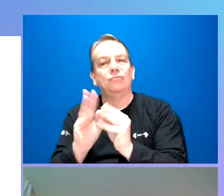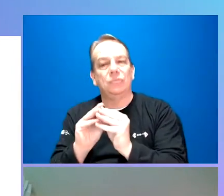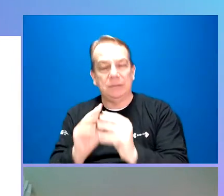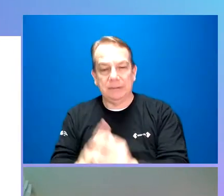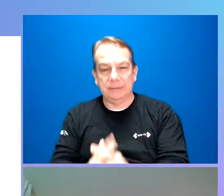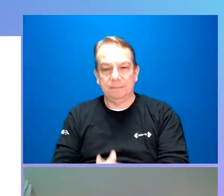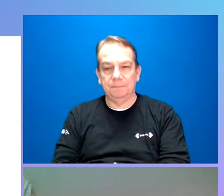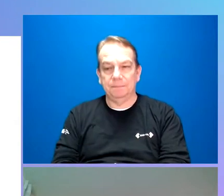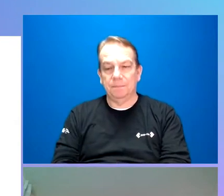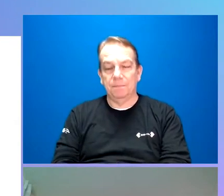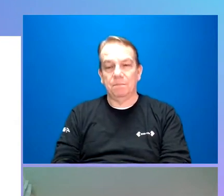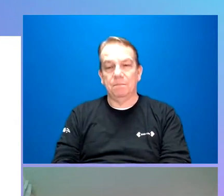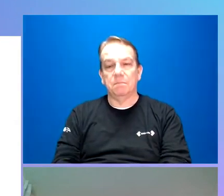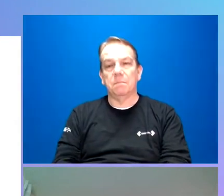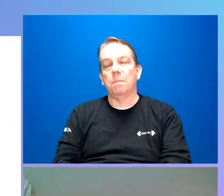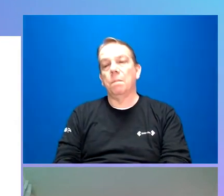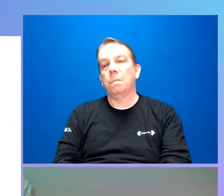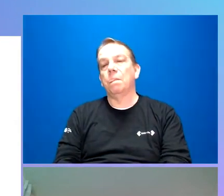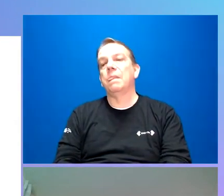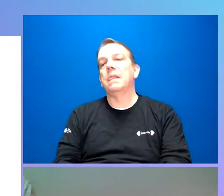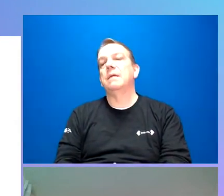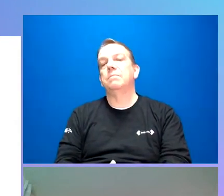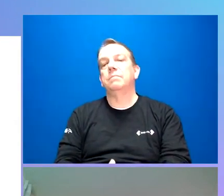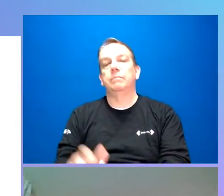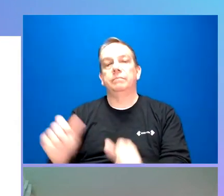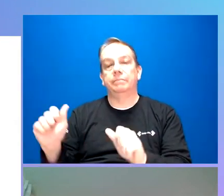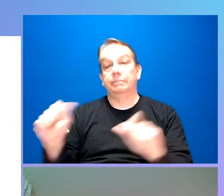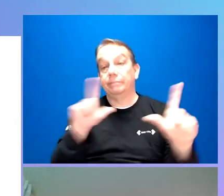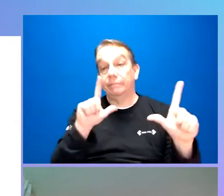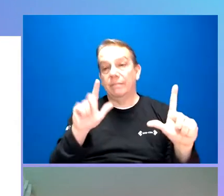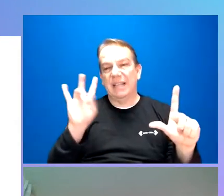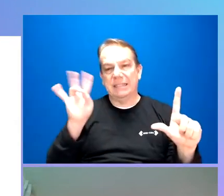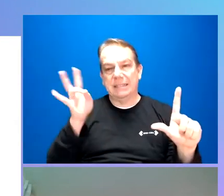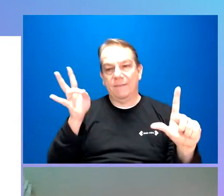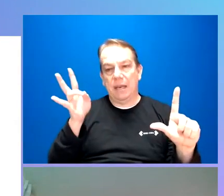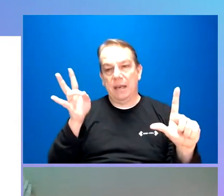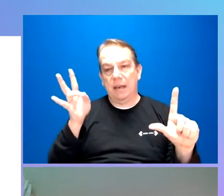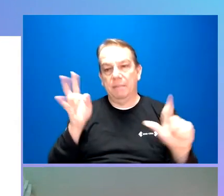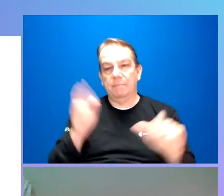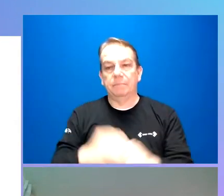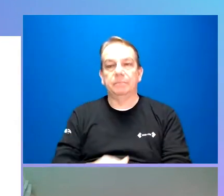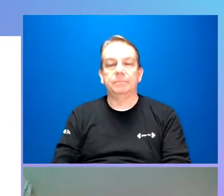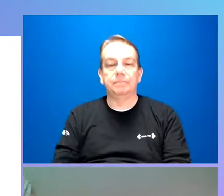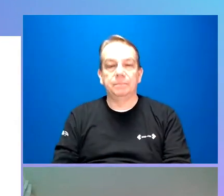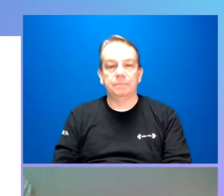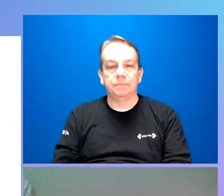moved to the next slide. Slide